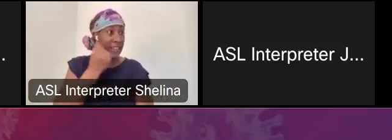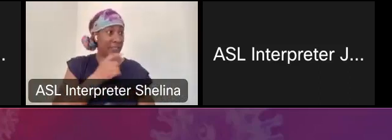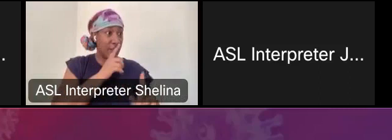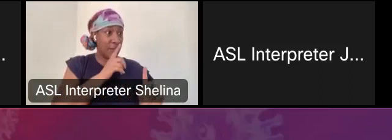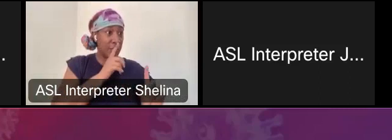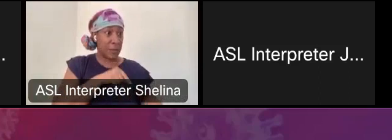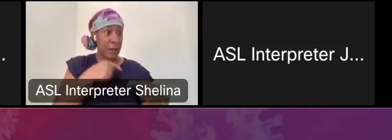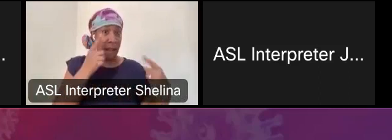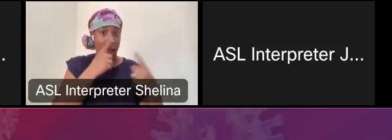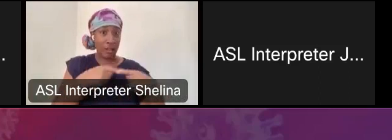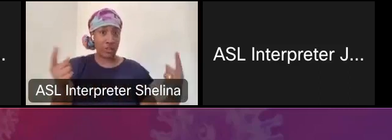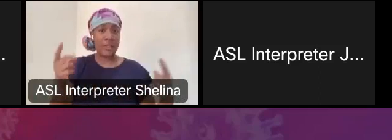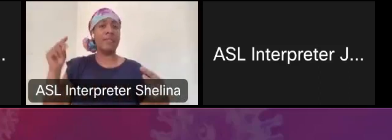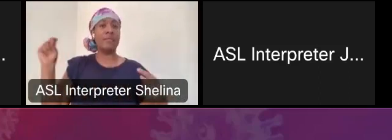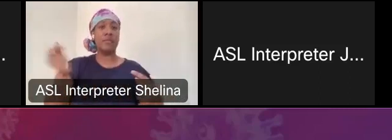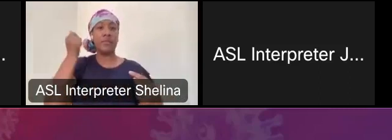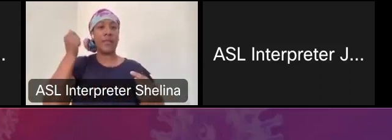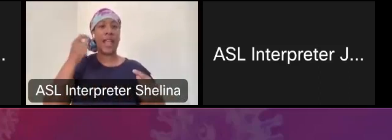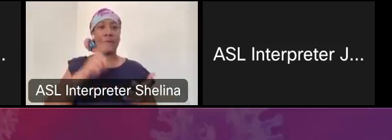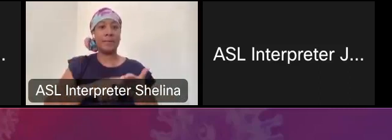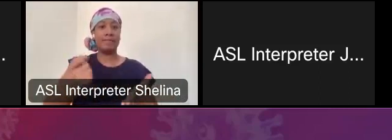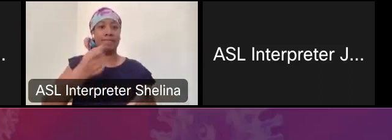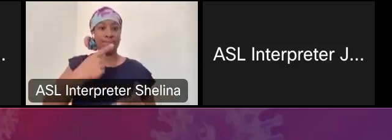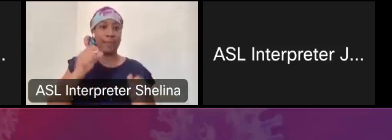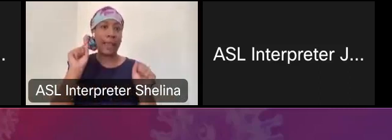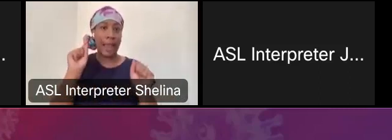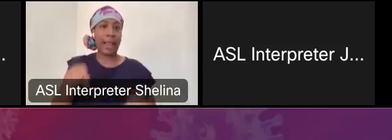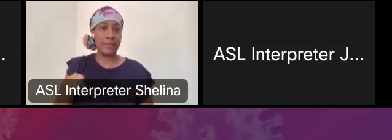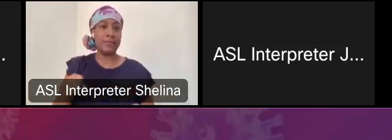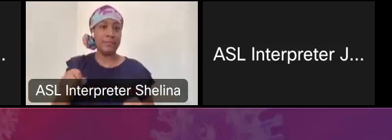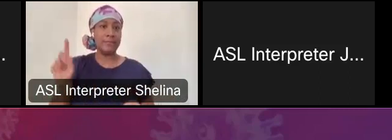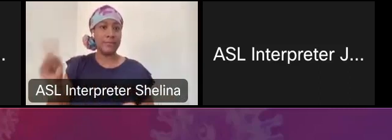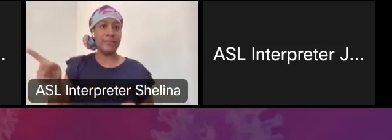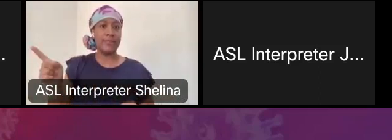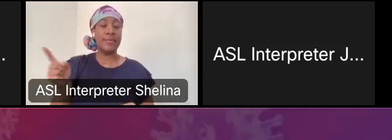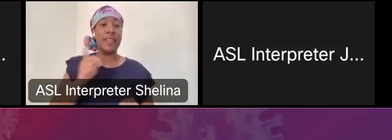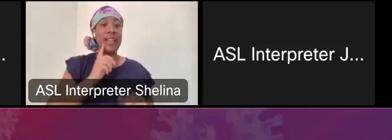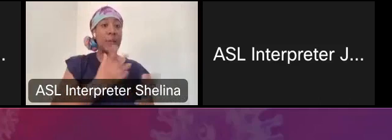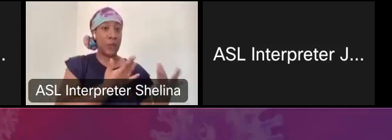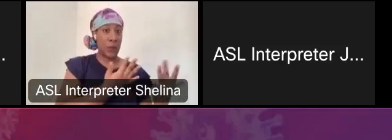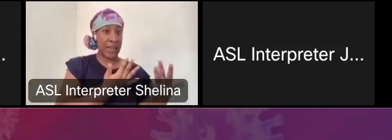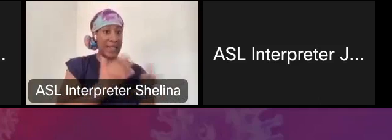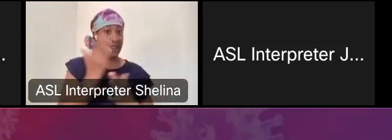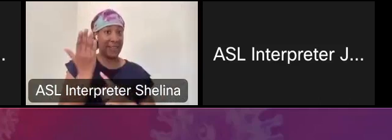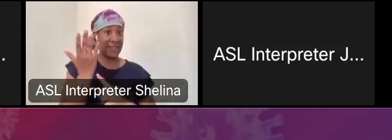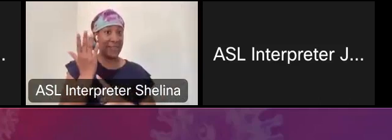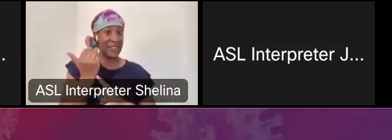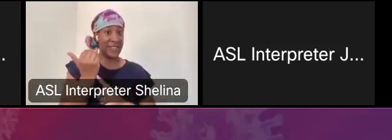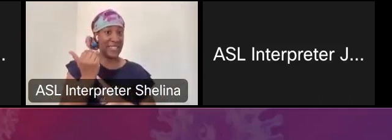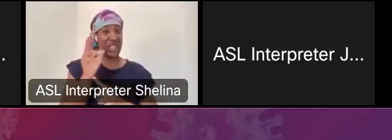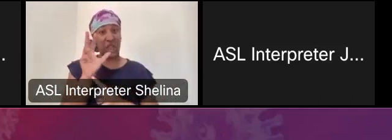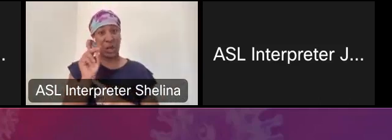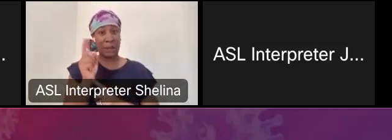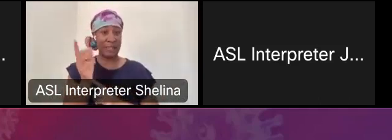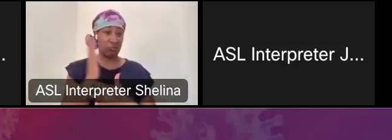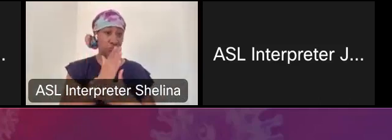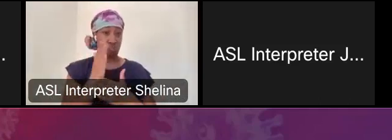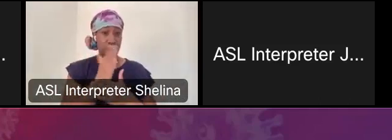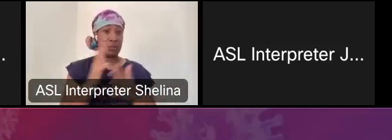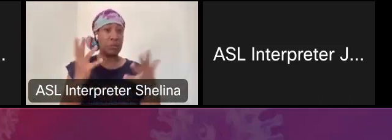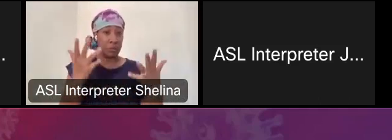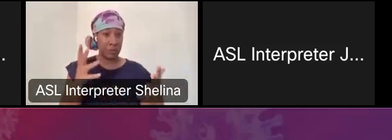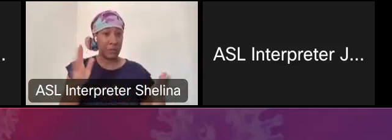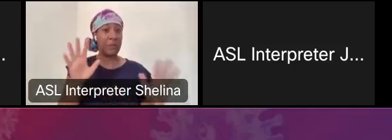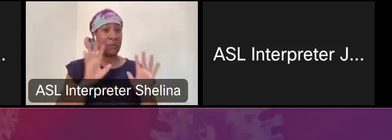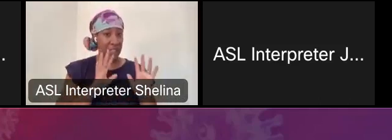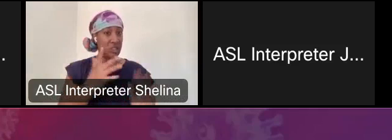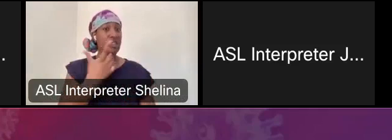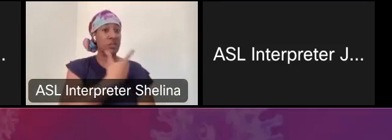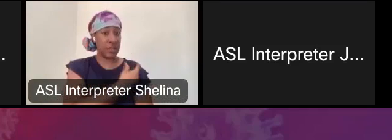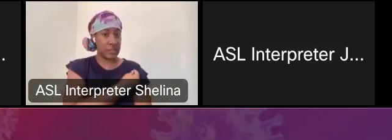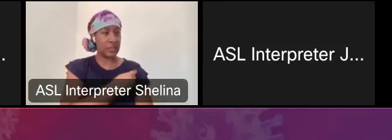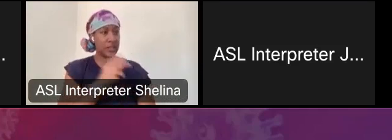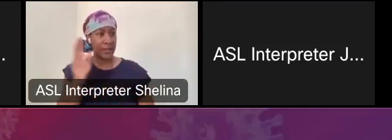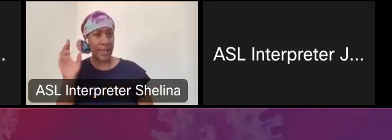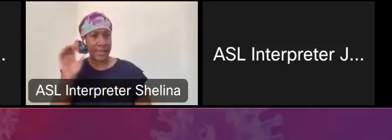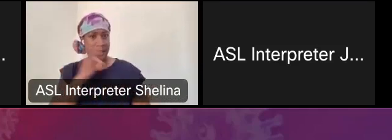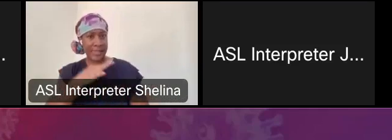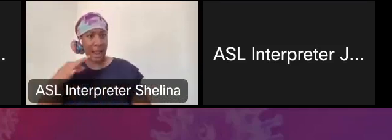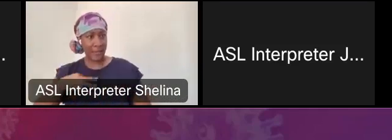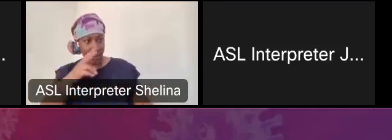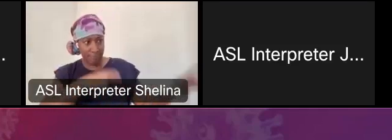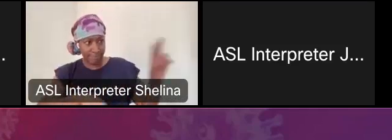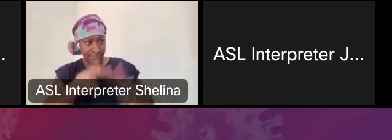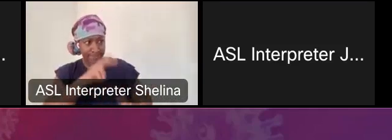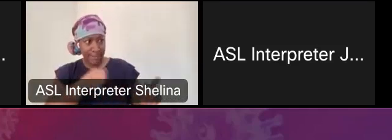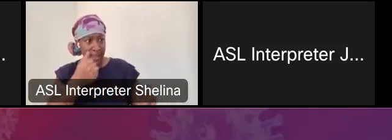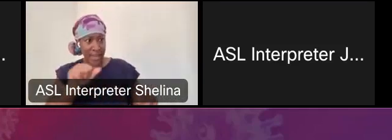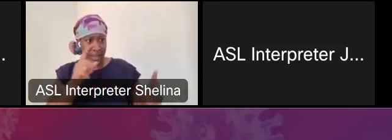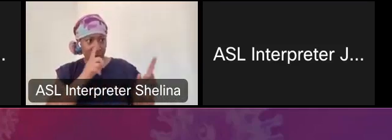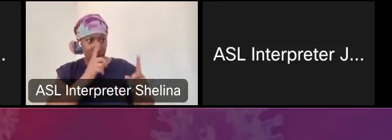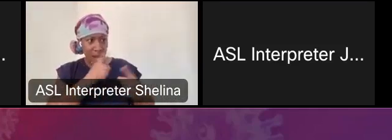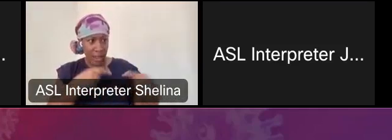With the right medicine, the person getting the covert 19 vaccine will be asked to wait 15 to 30 minutes after they've been vaccinated. So that clinic staff can observe them. This will likely take place.